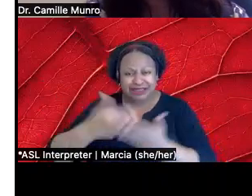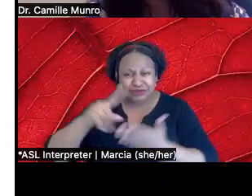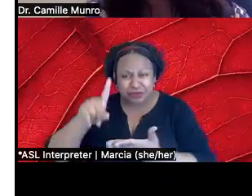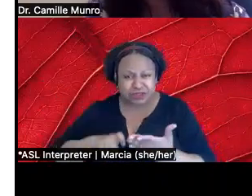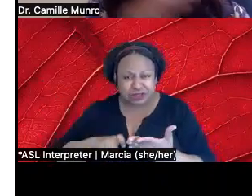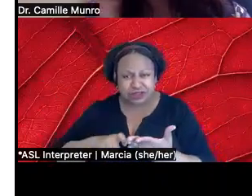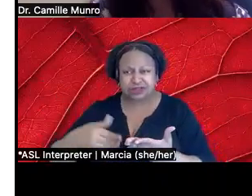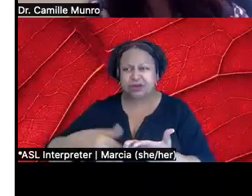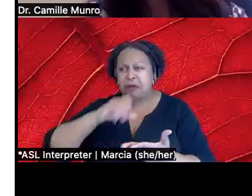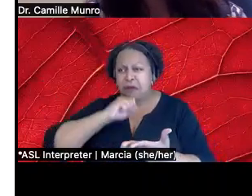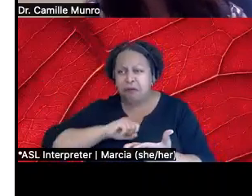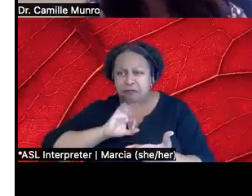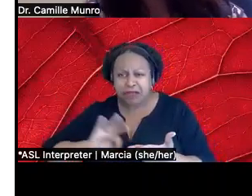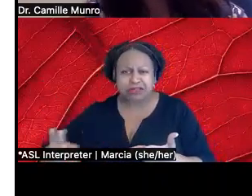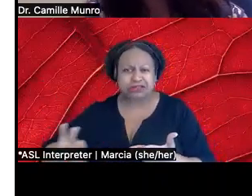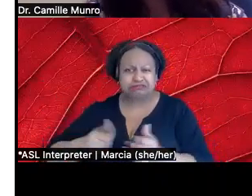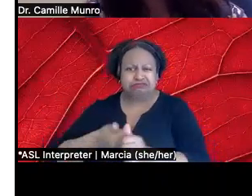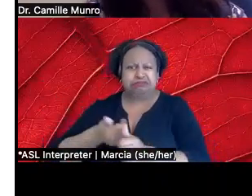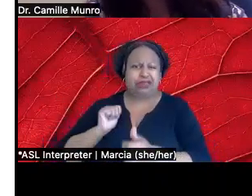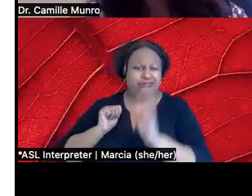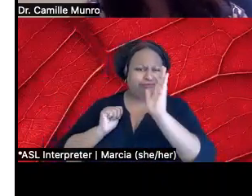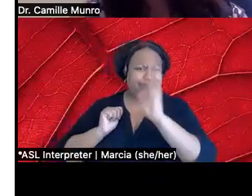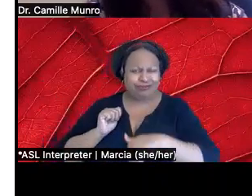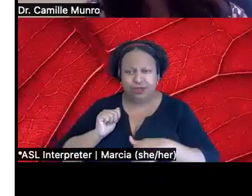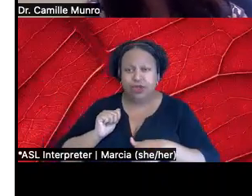that we revamped the entire questionnaire.